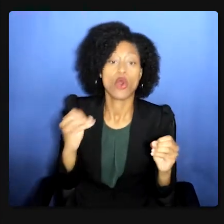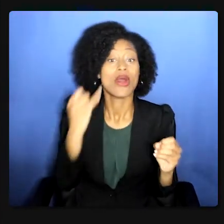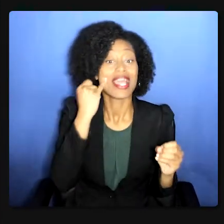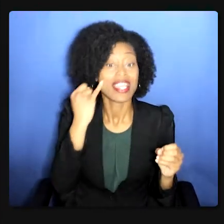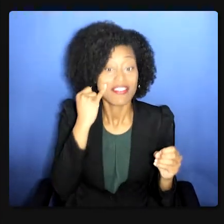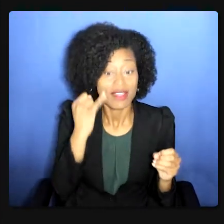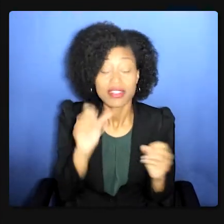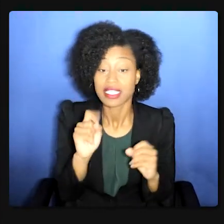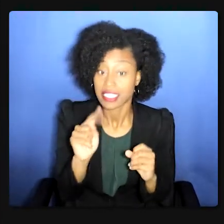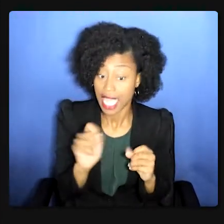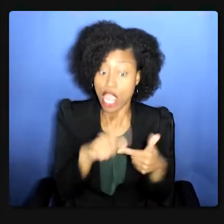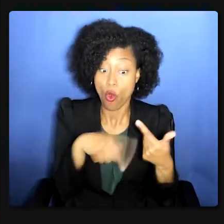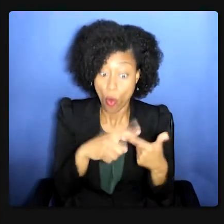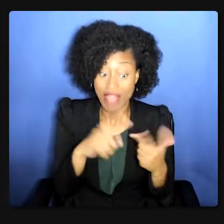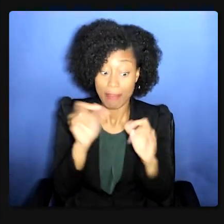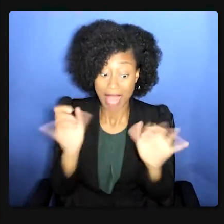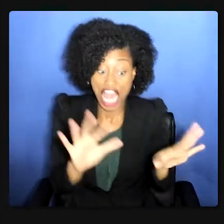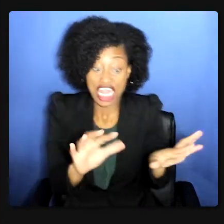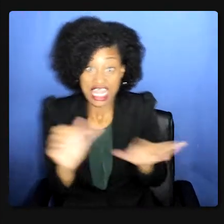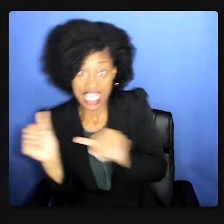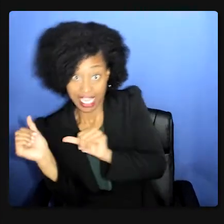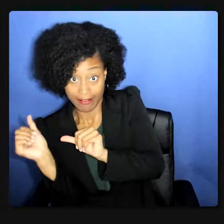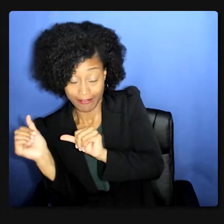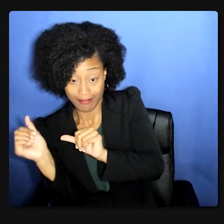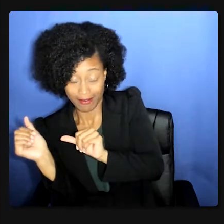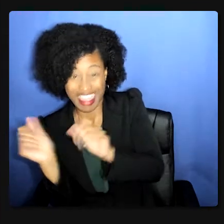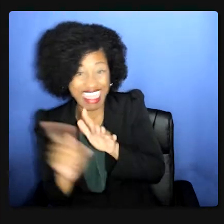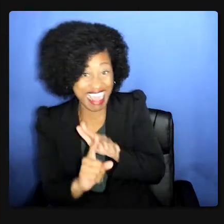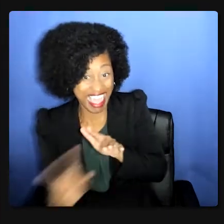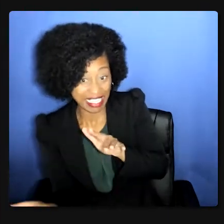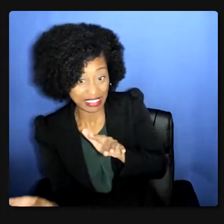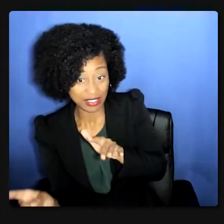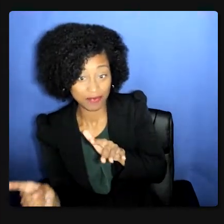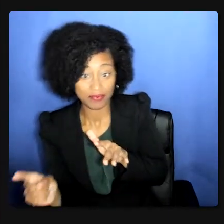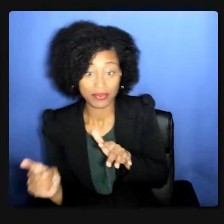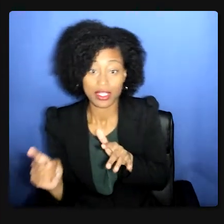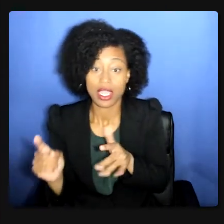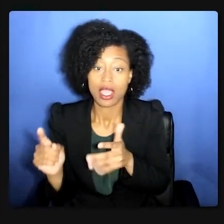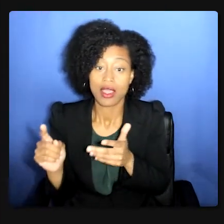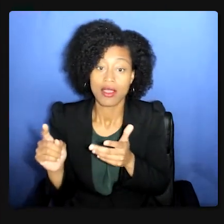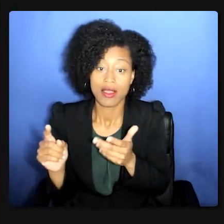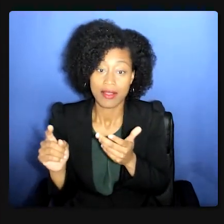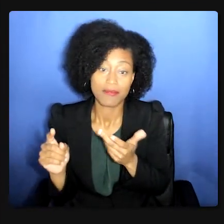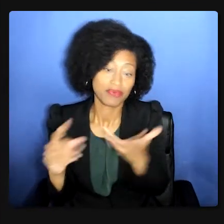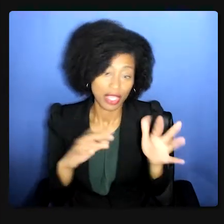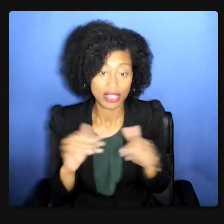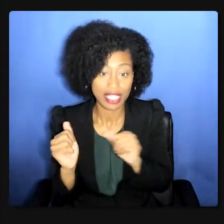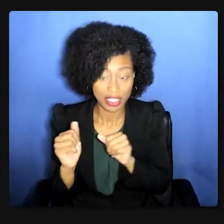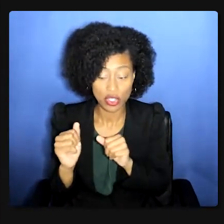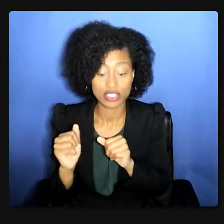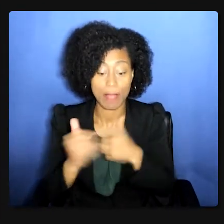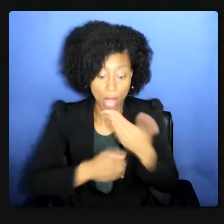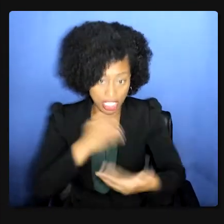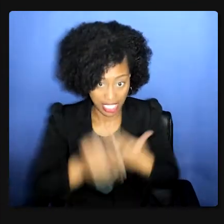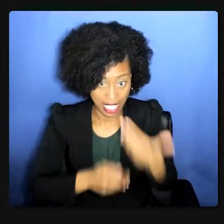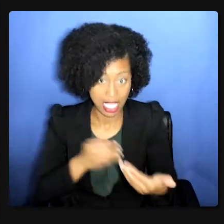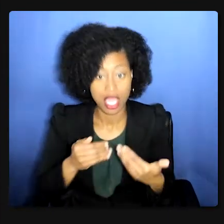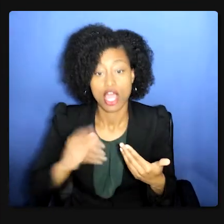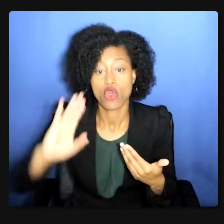and resetting the state, when the players leave the server, you just, you know, exit the server, right? Sorry, exit the process